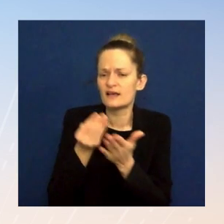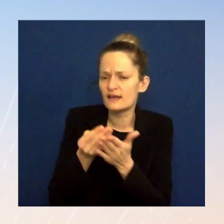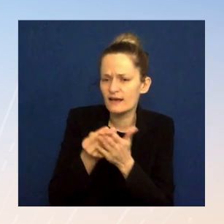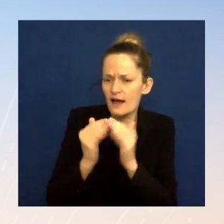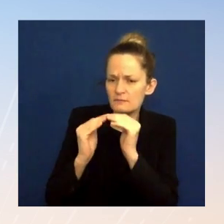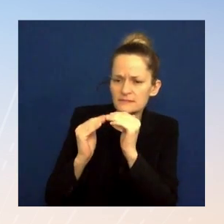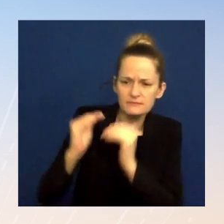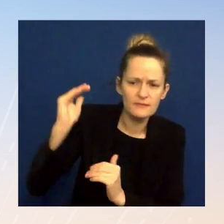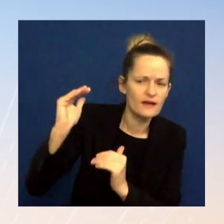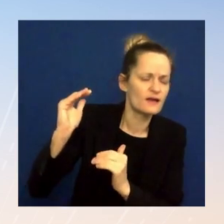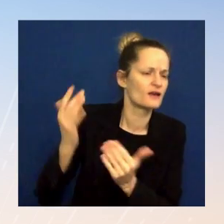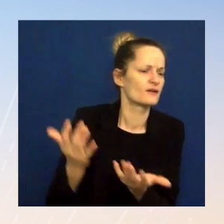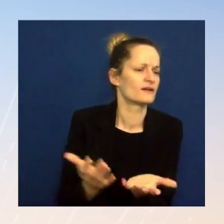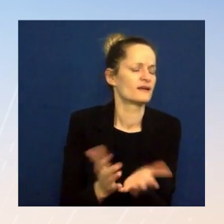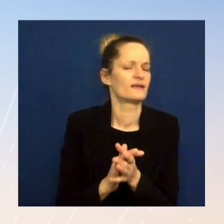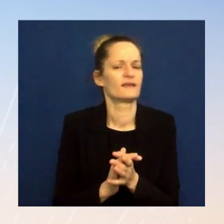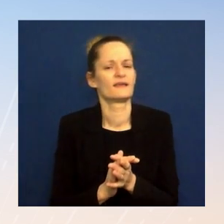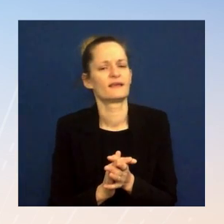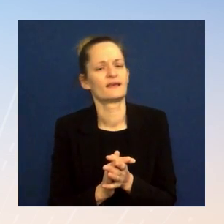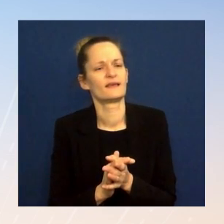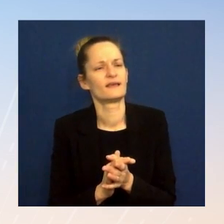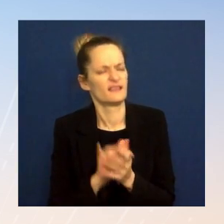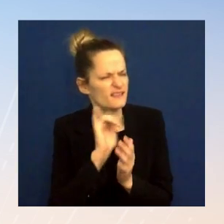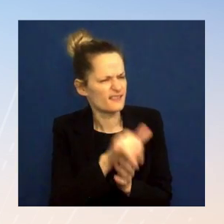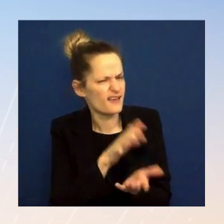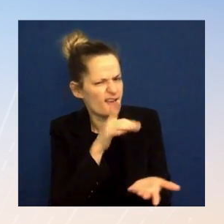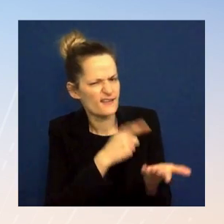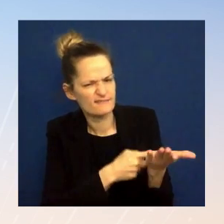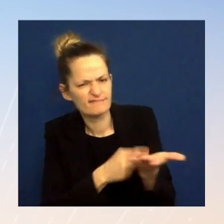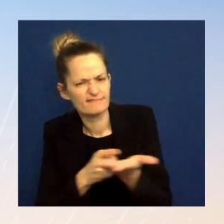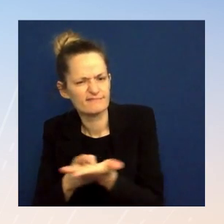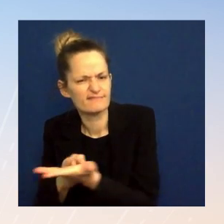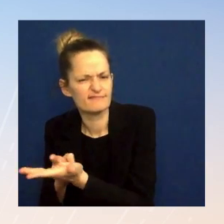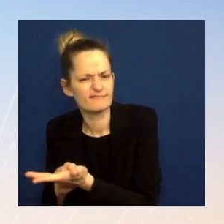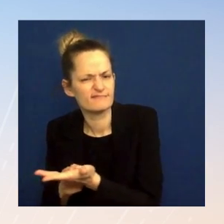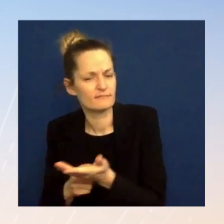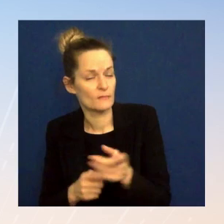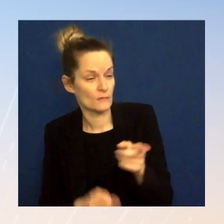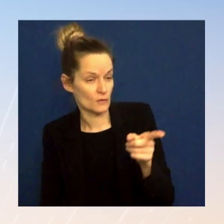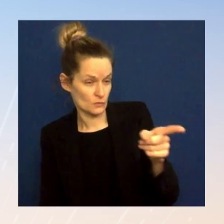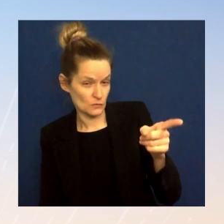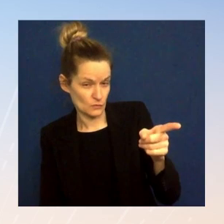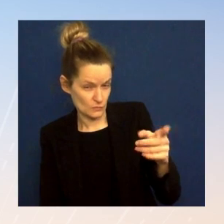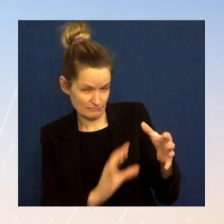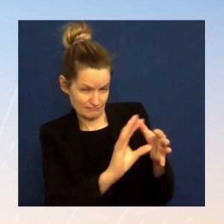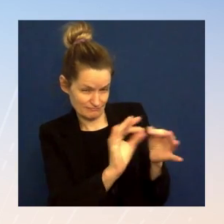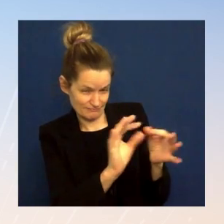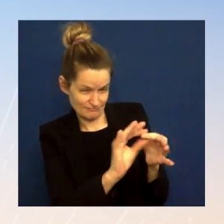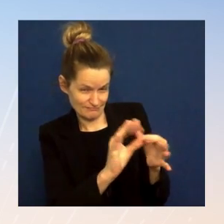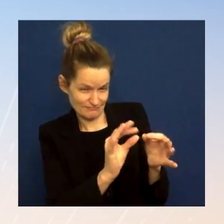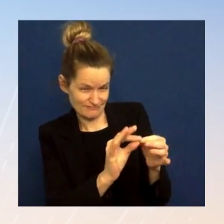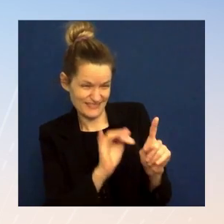But as respect to the issue that you raised, I would defer to others who can speak to that more expertly than I can.